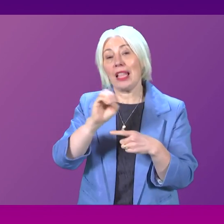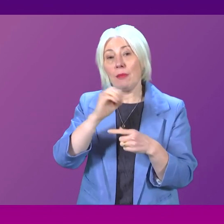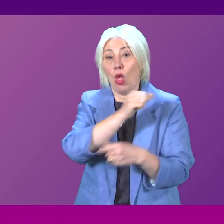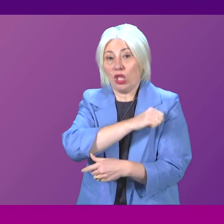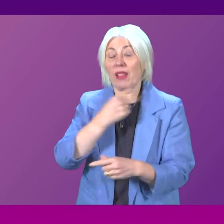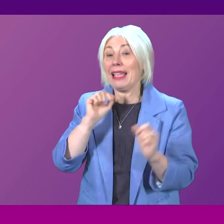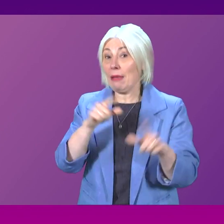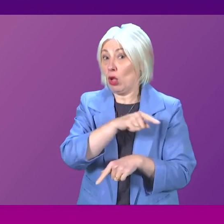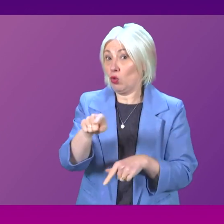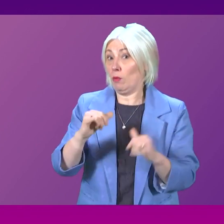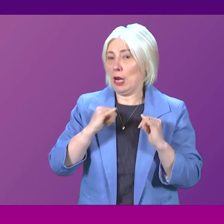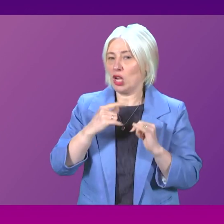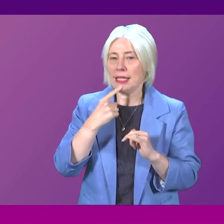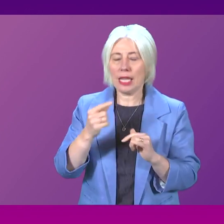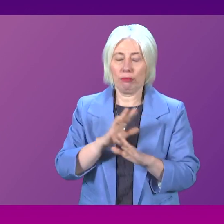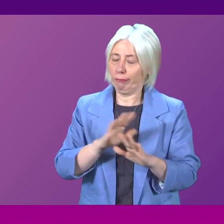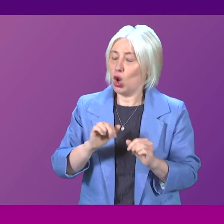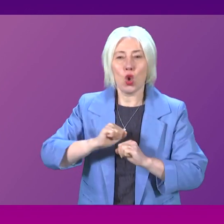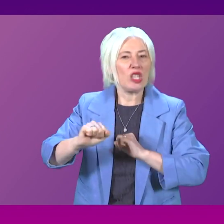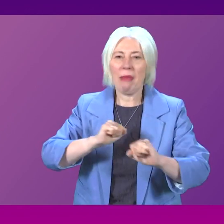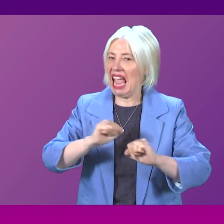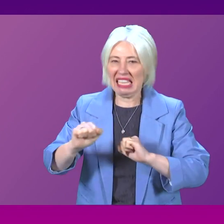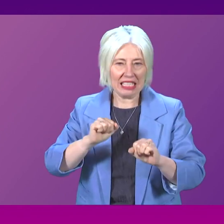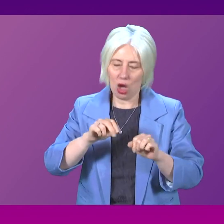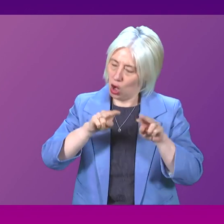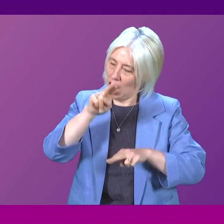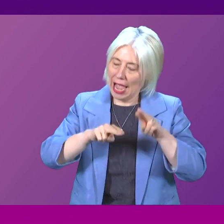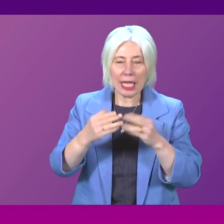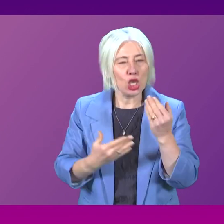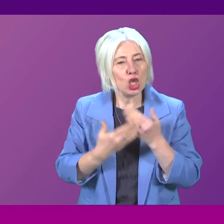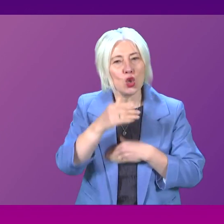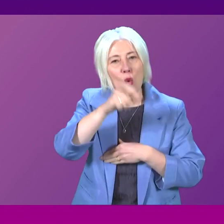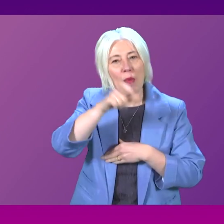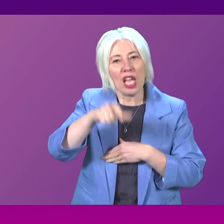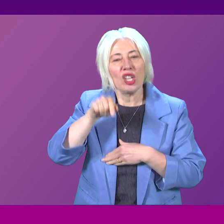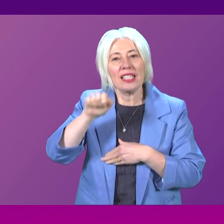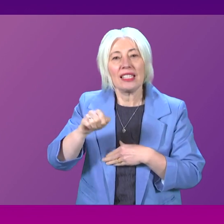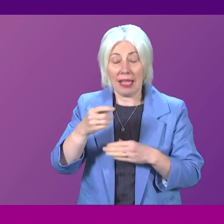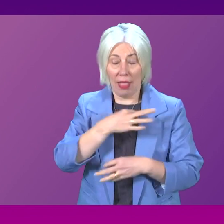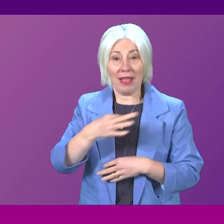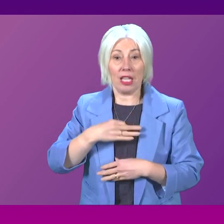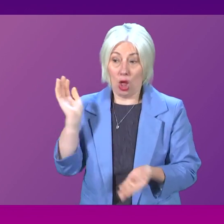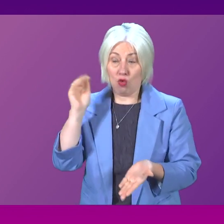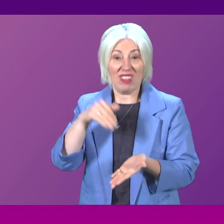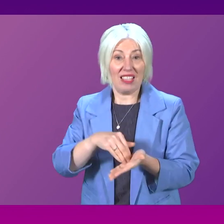“There is currently no space to assess any new patients in the medical receiving areas or in the Emergency Department.”